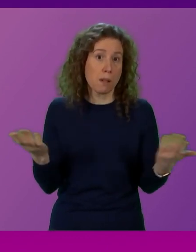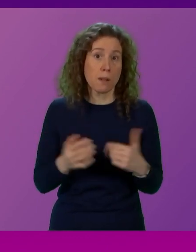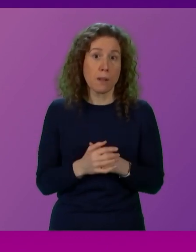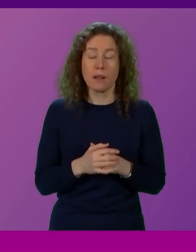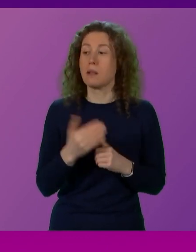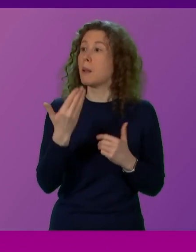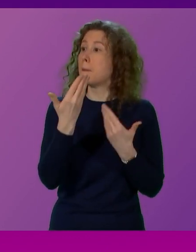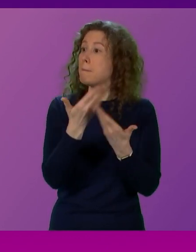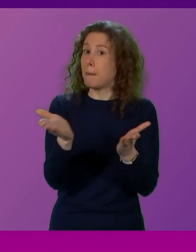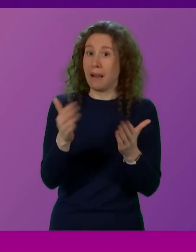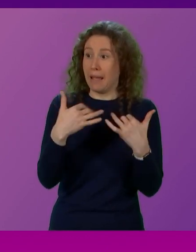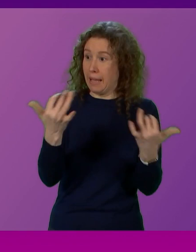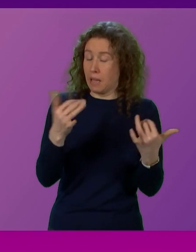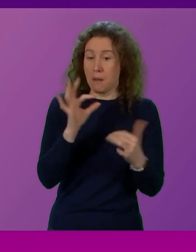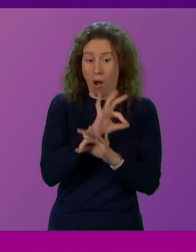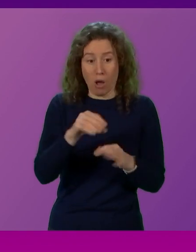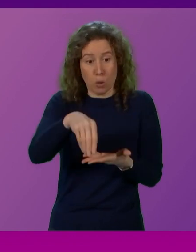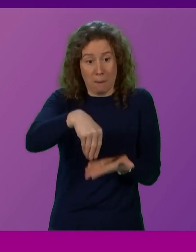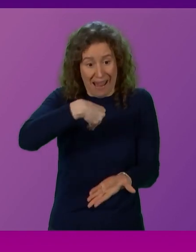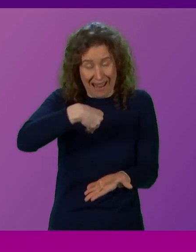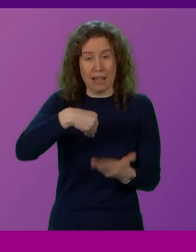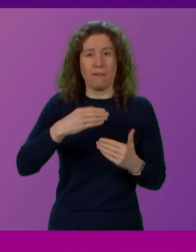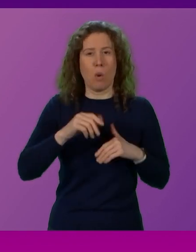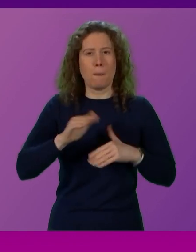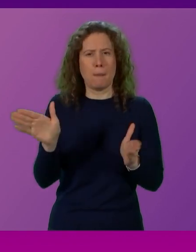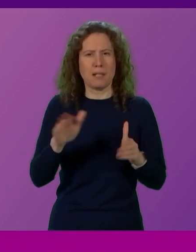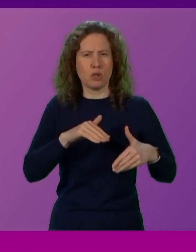The public are being asked to foot the bill for public services that are getting worse